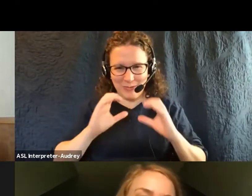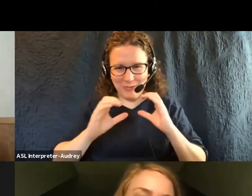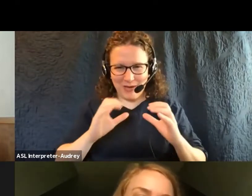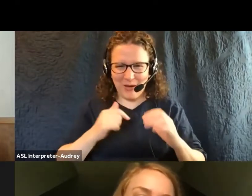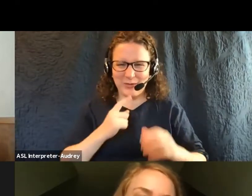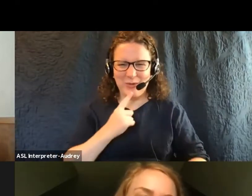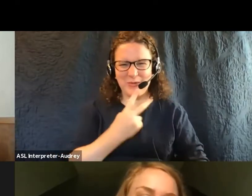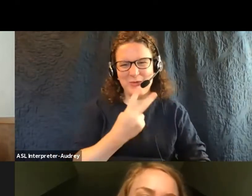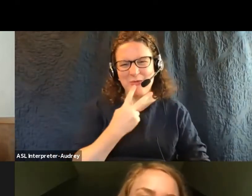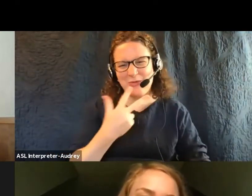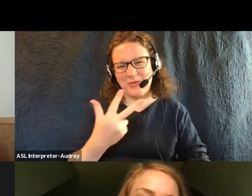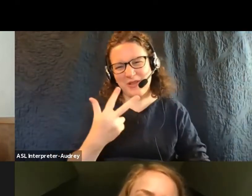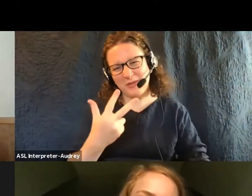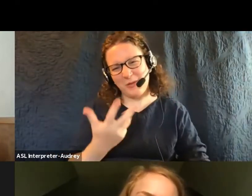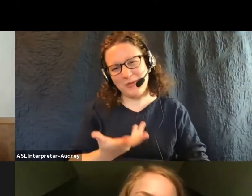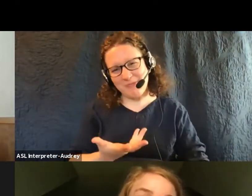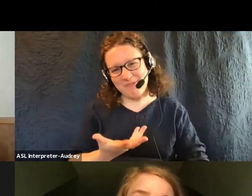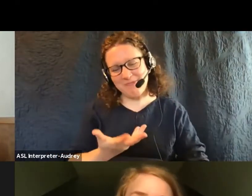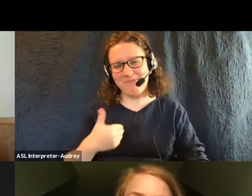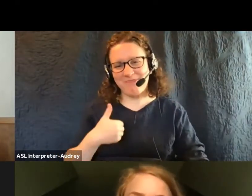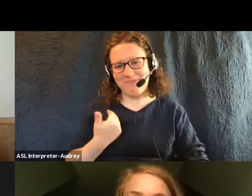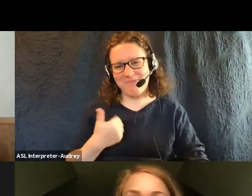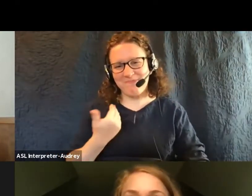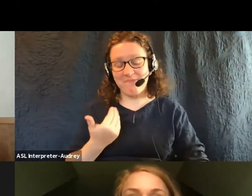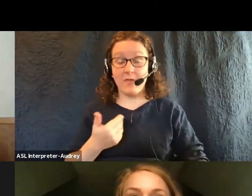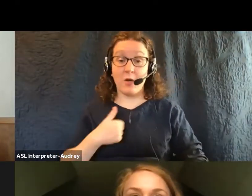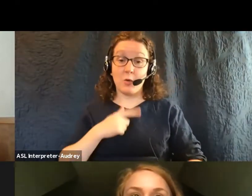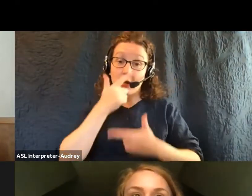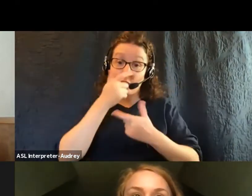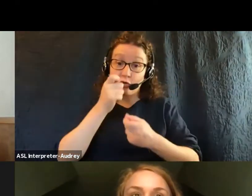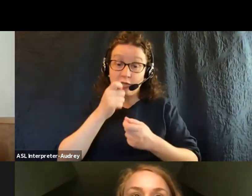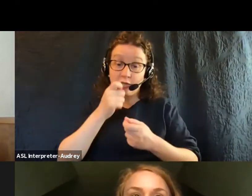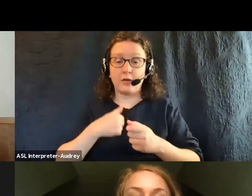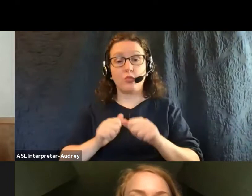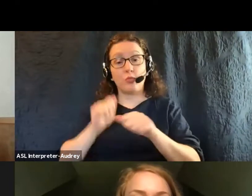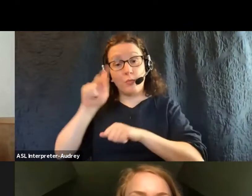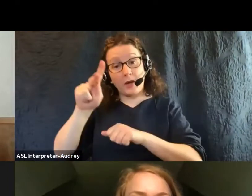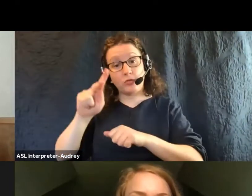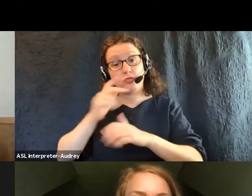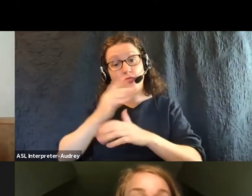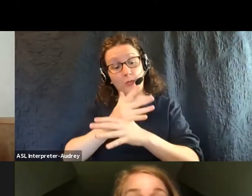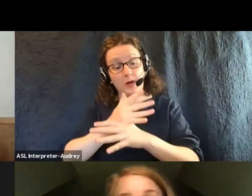really interested in going back to Germany especially to kind of delve into some family